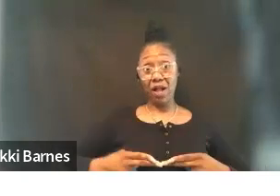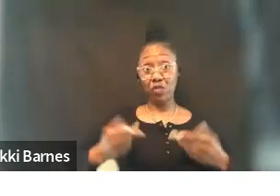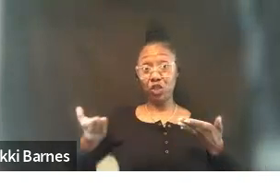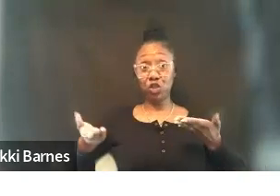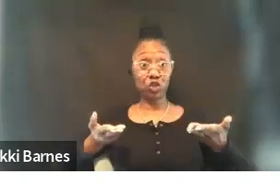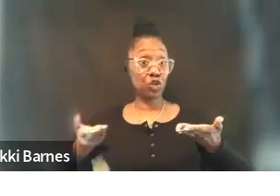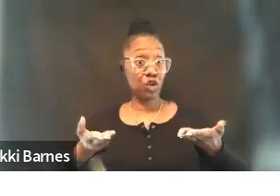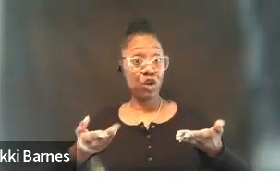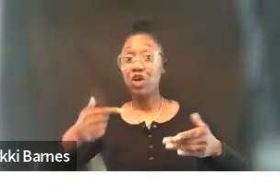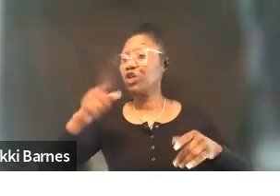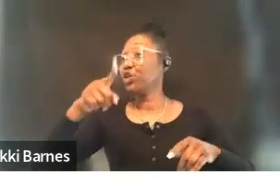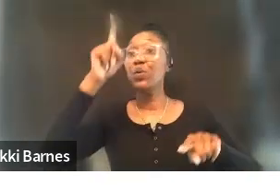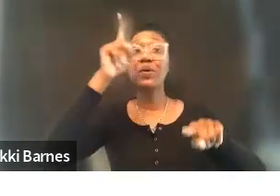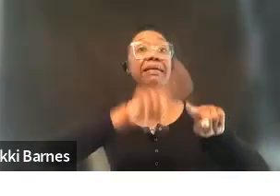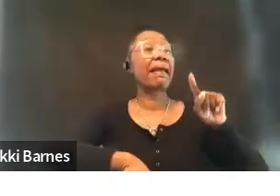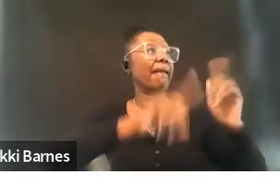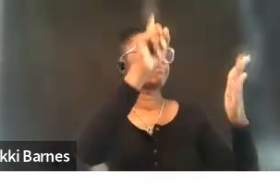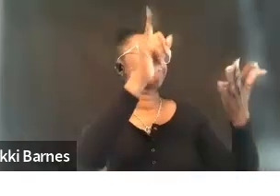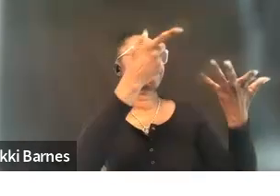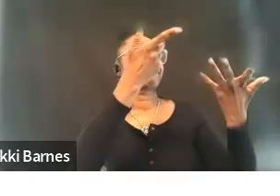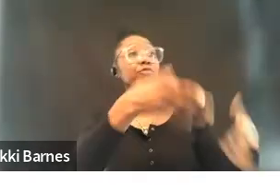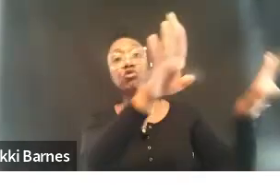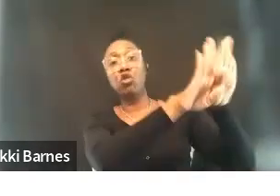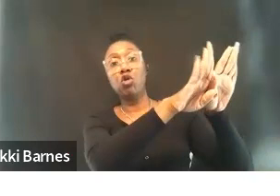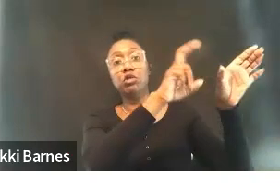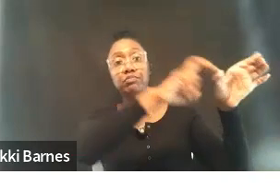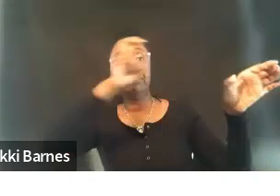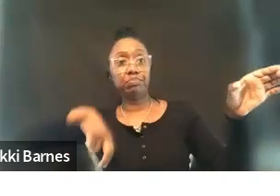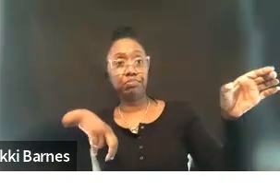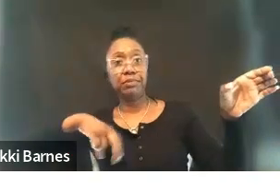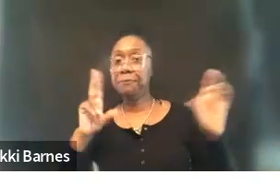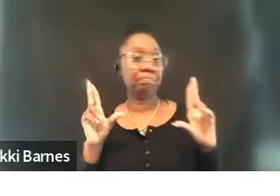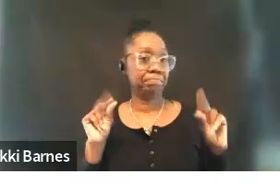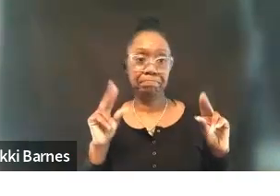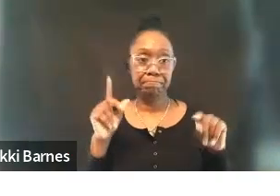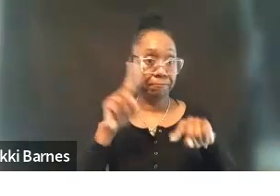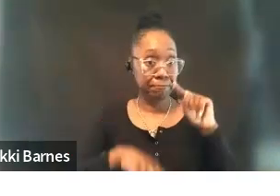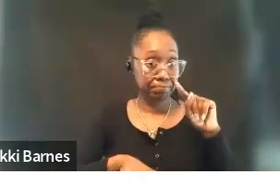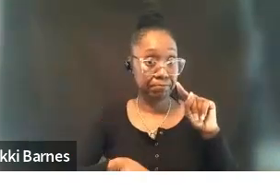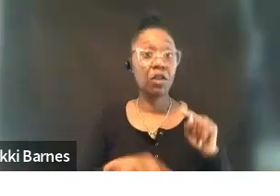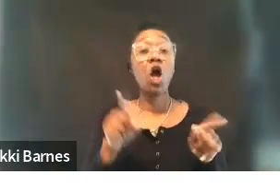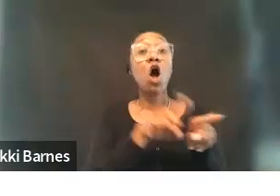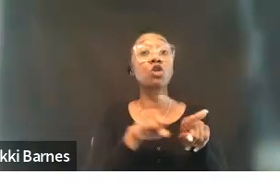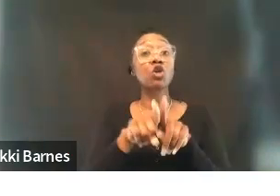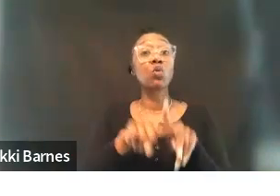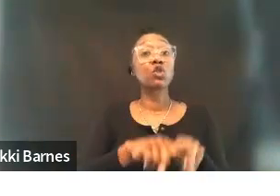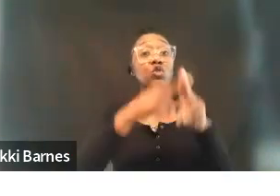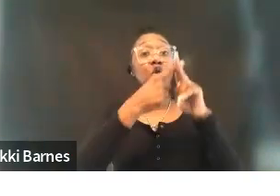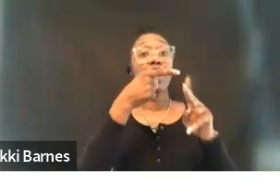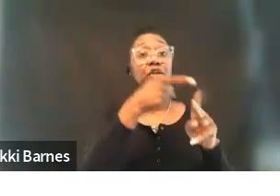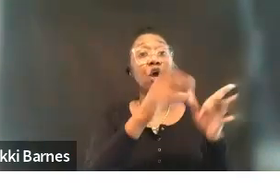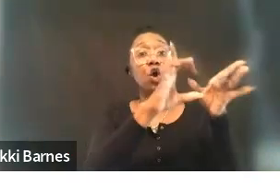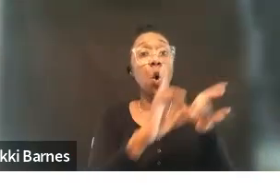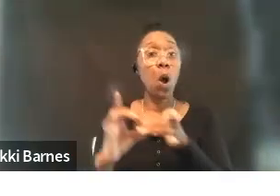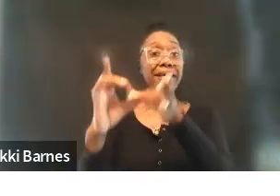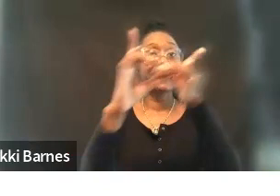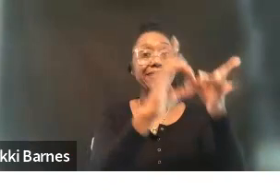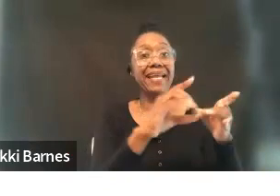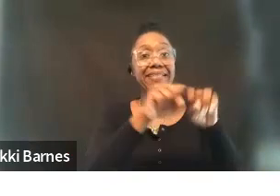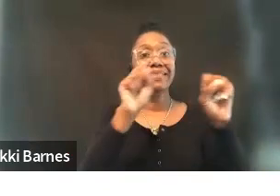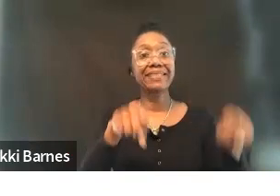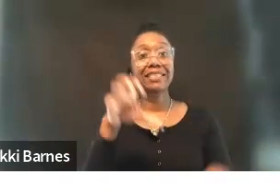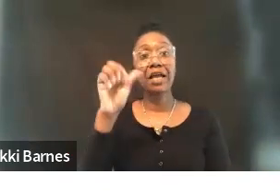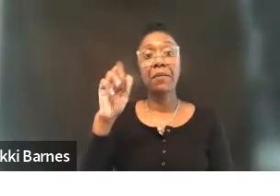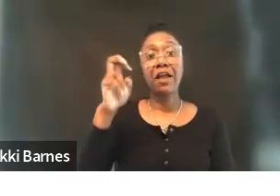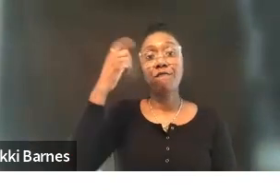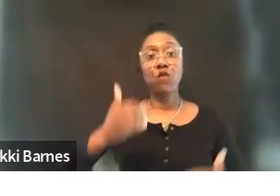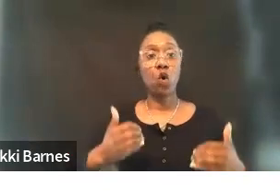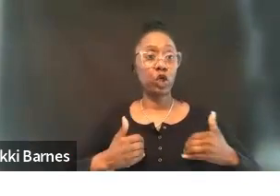That's the only place that you can get them. There was also implementation of a coordinated system of care for youth that crossed various systems.